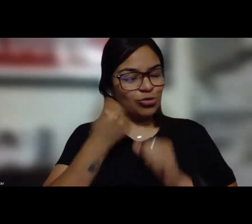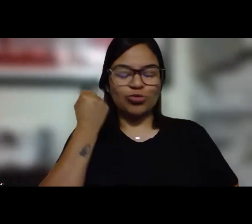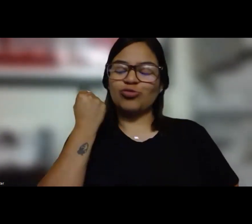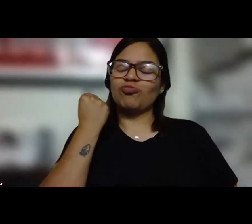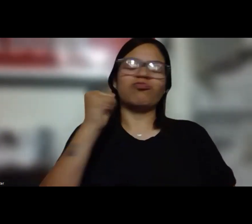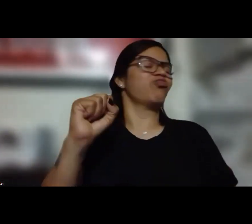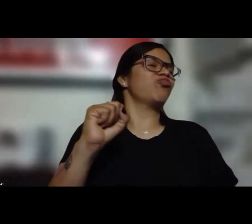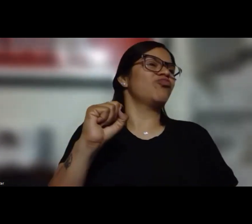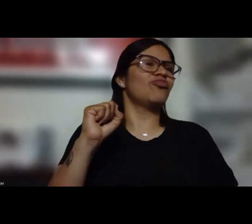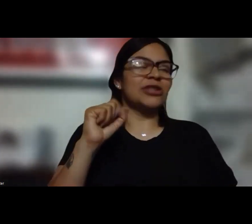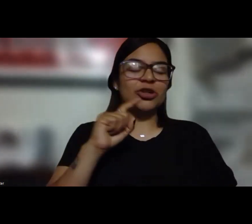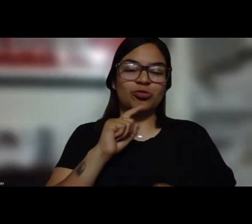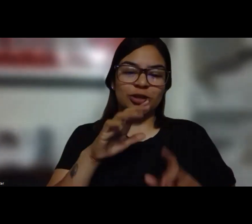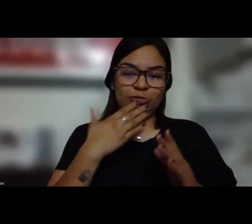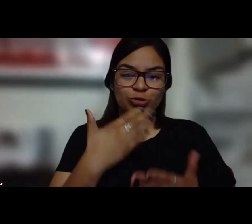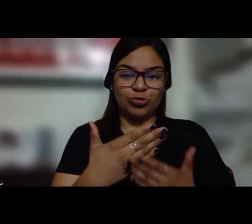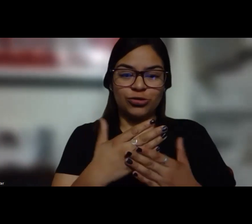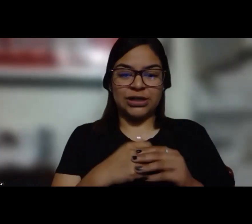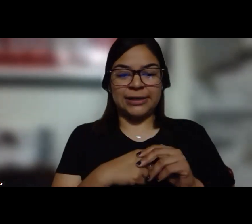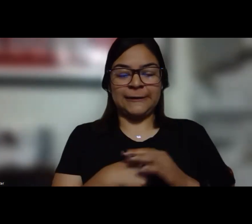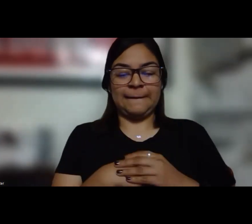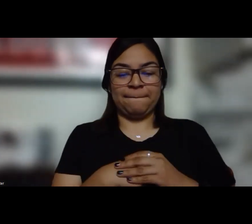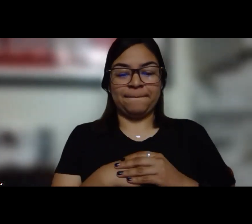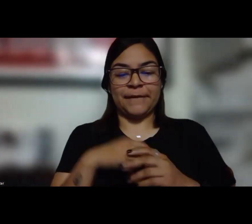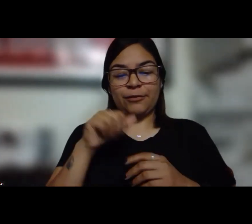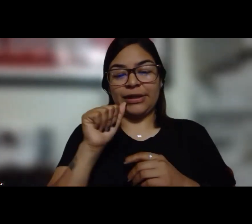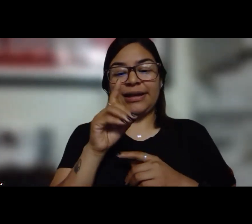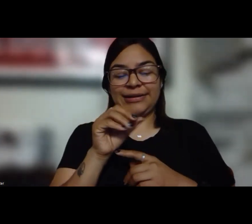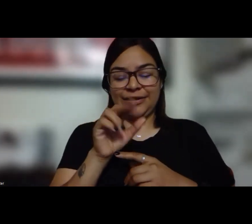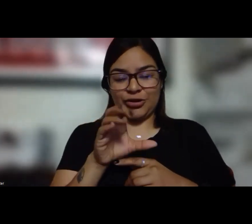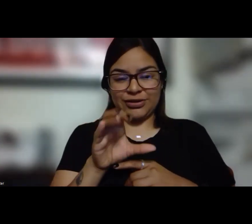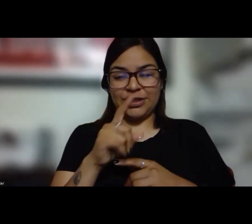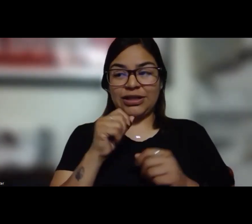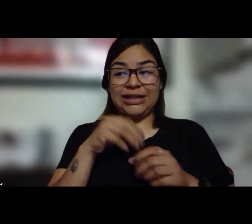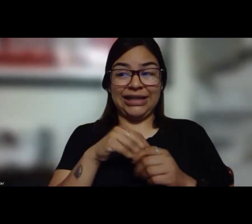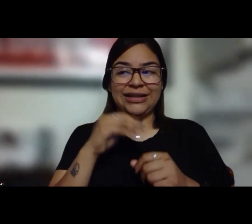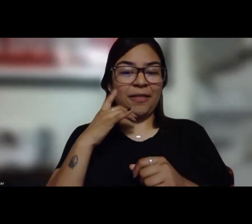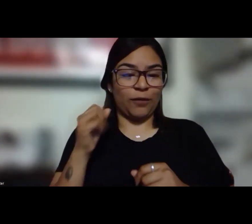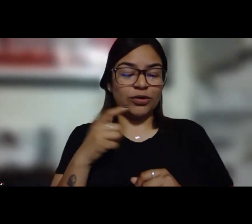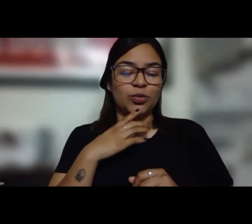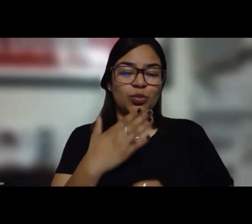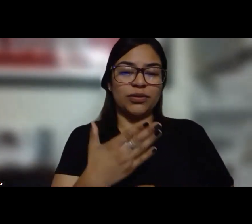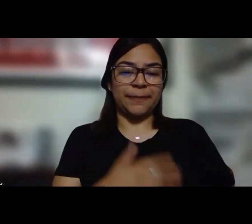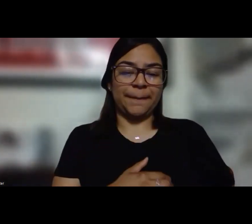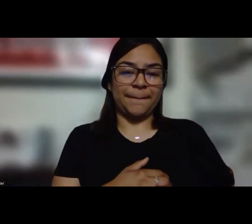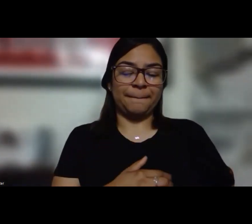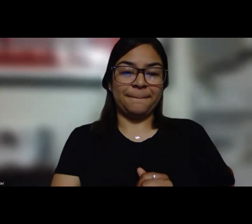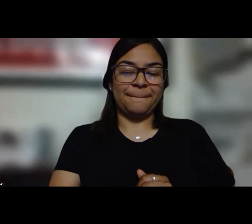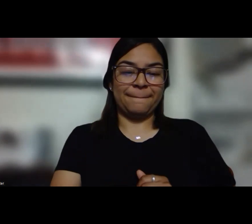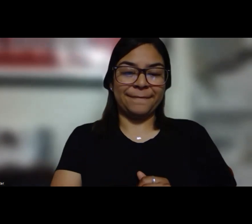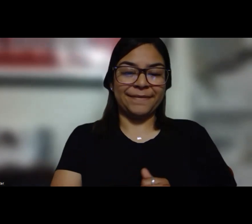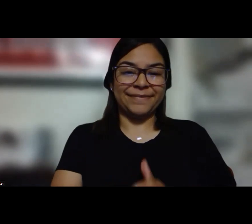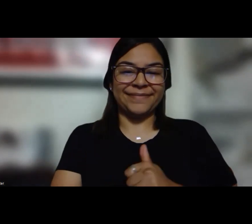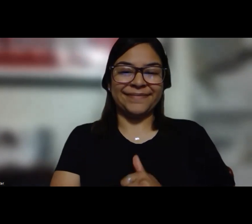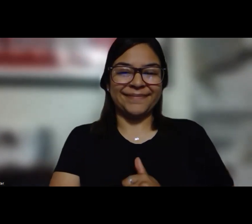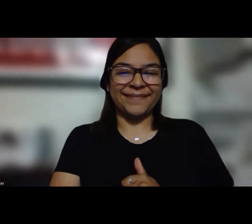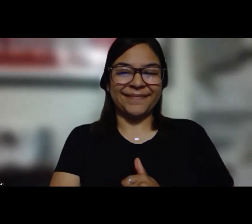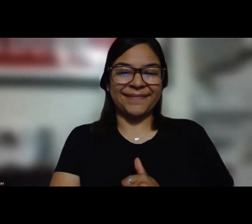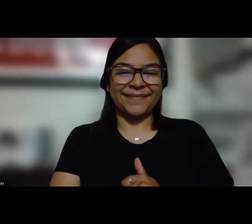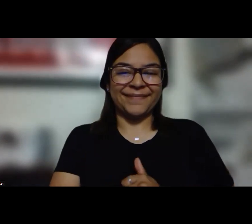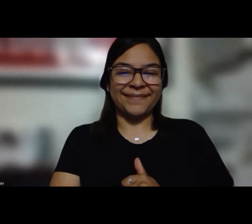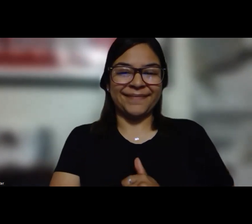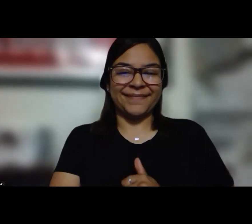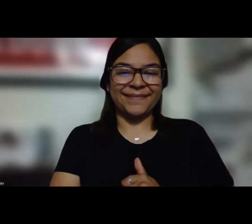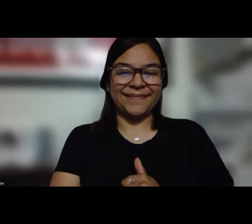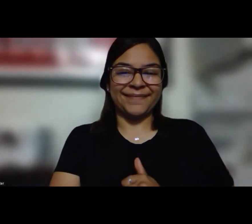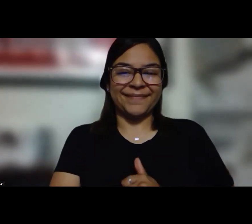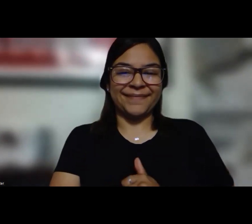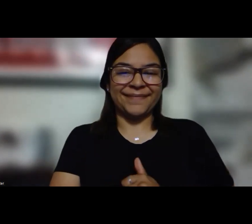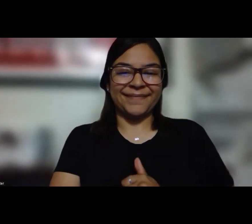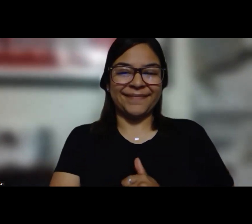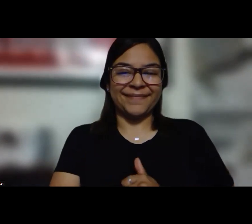terms of the adrc uh work in Southern California um in LA county um and uh she will absolutely uh